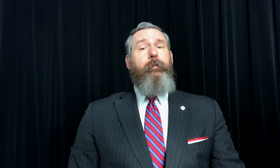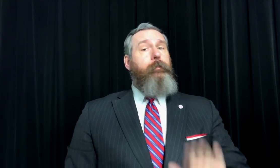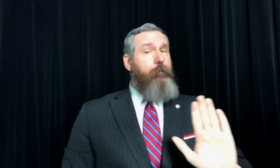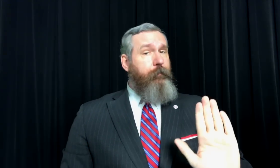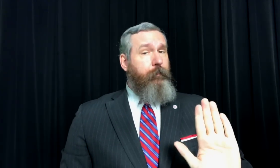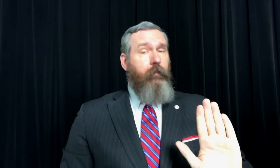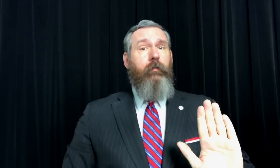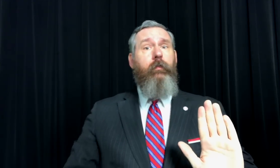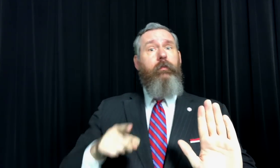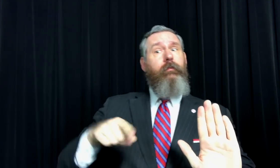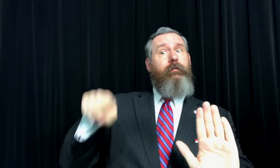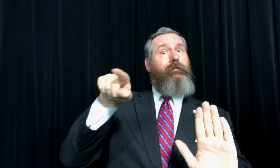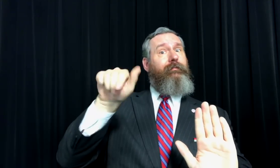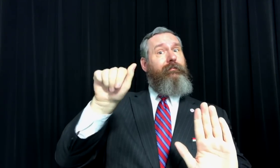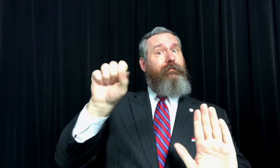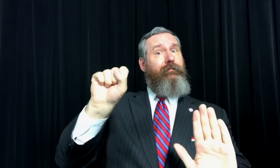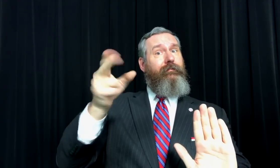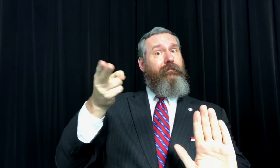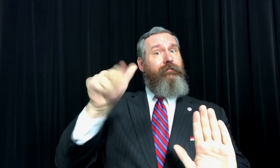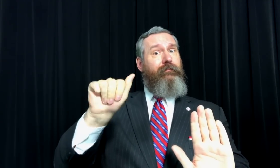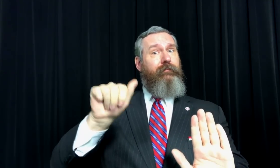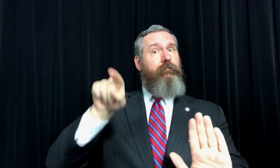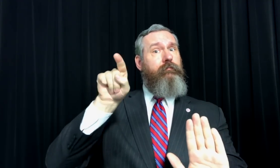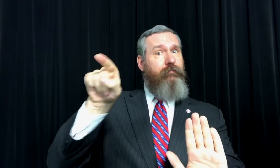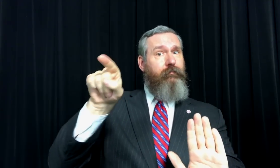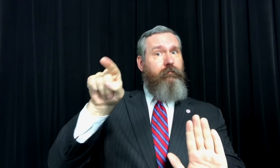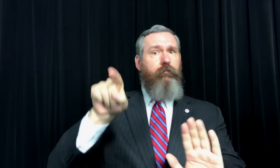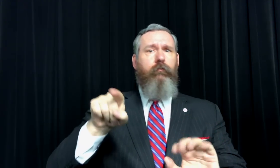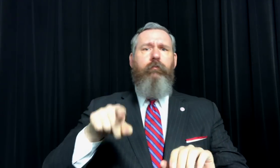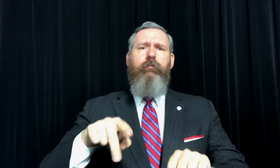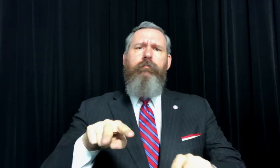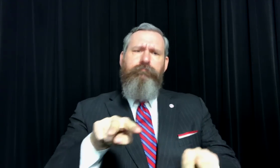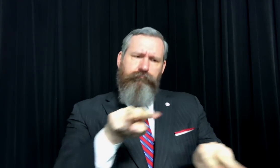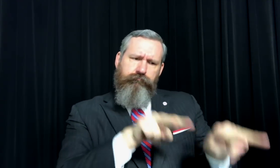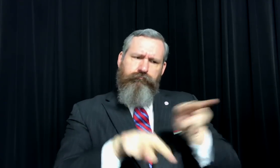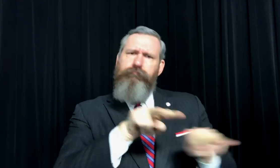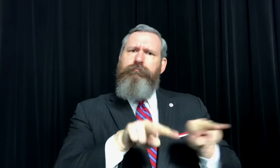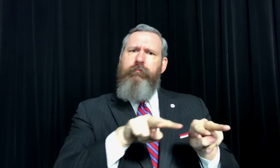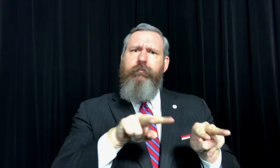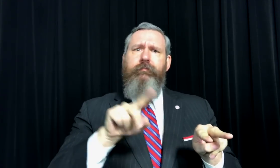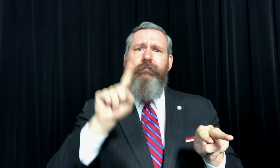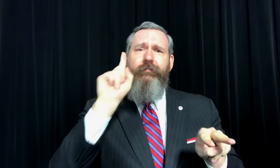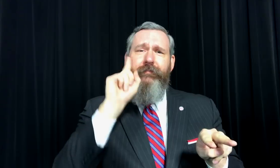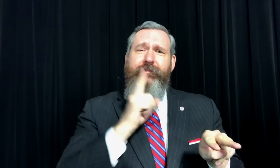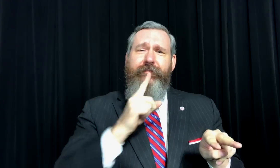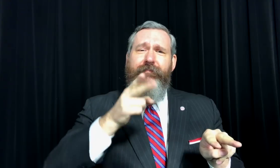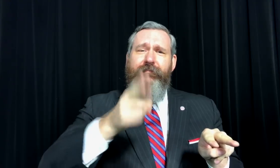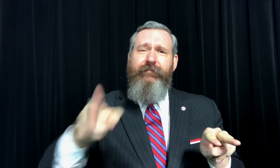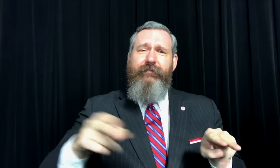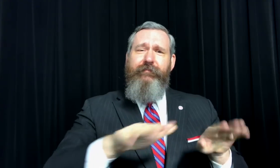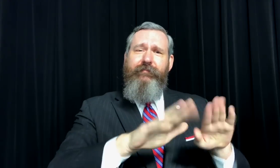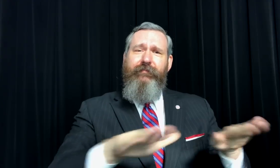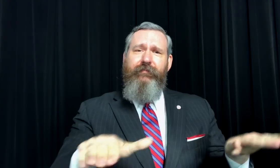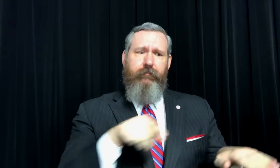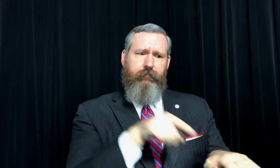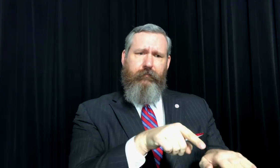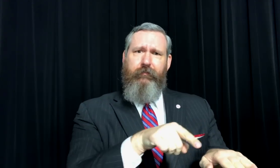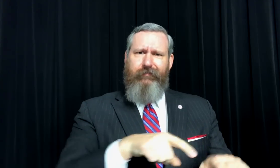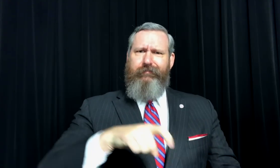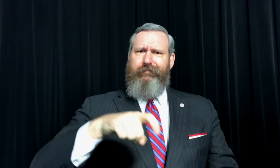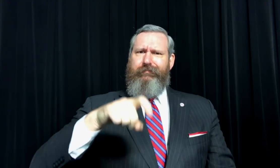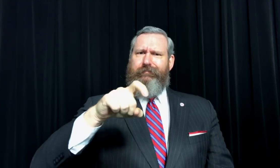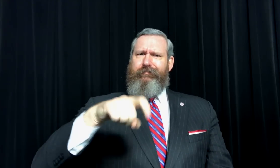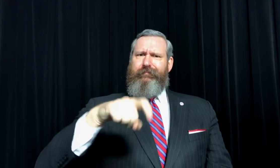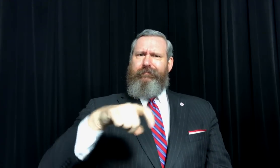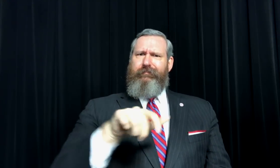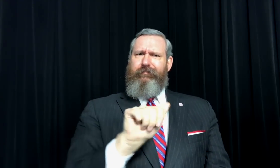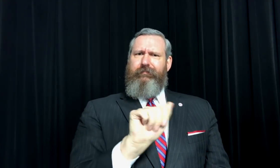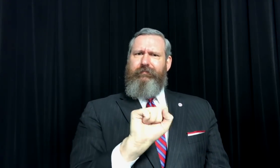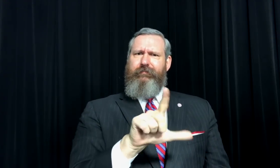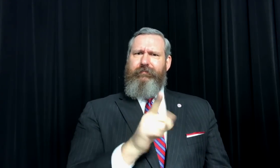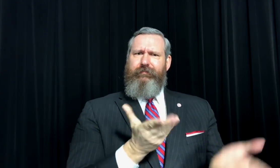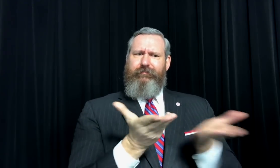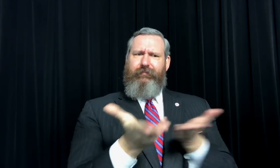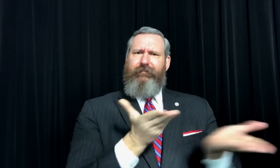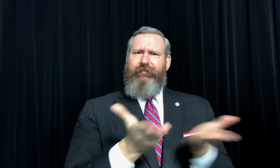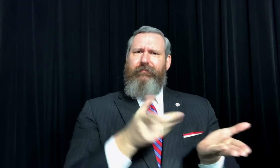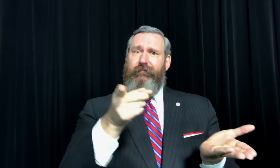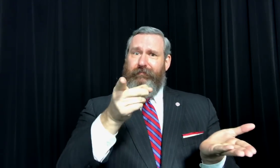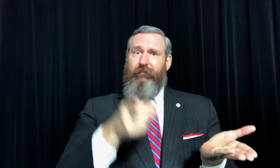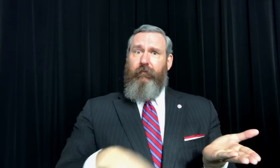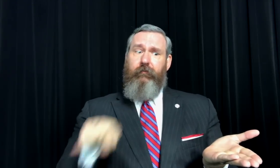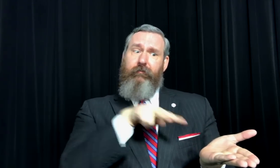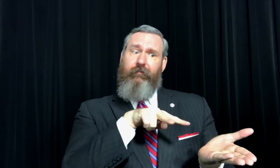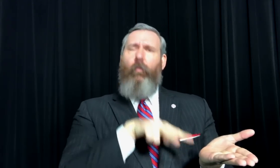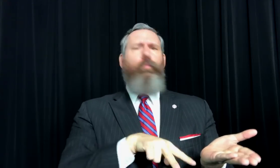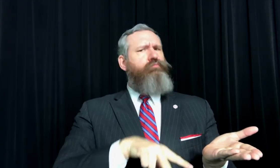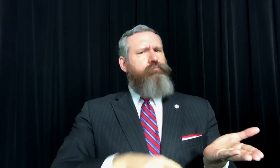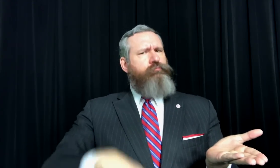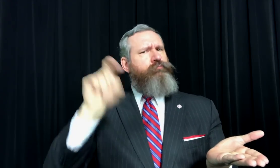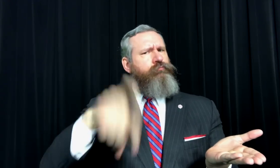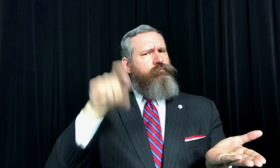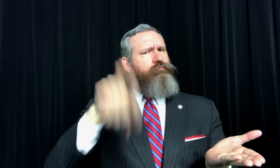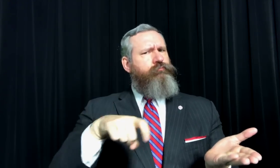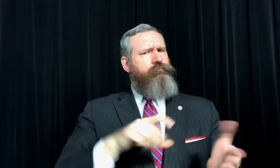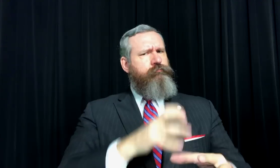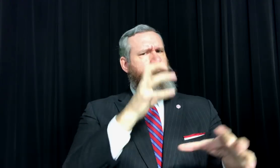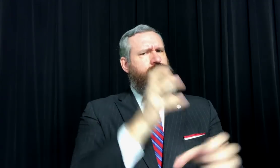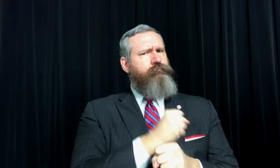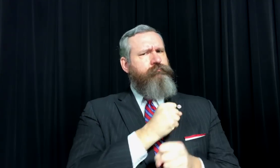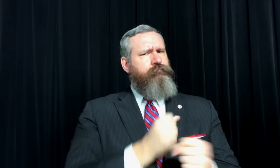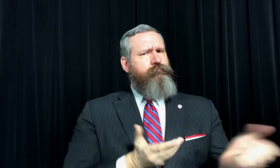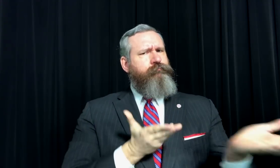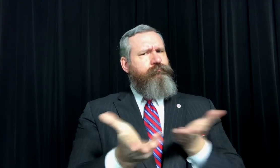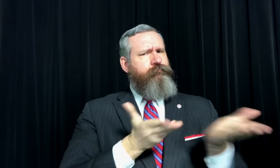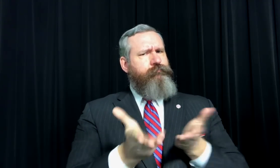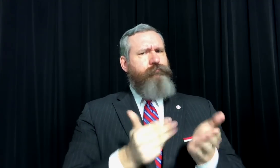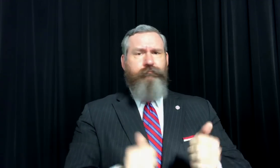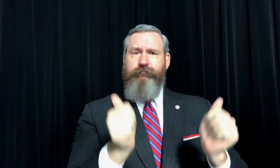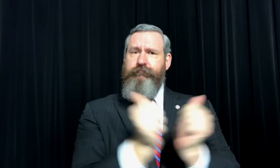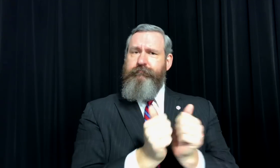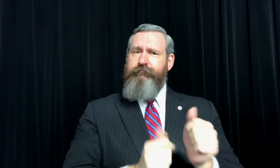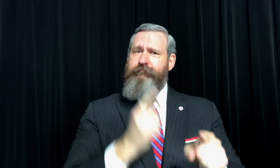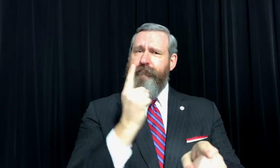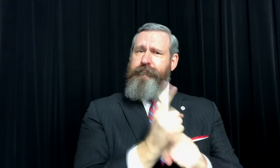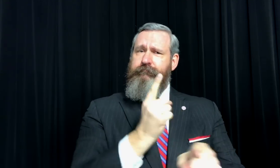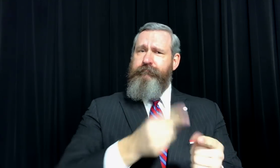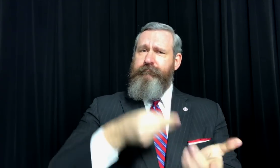While we agree with ASHA that deaf and hard of hearing children who need ASL services should receive such services with adequate funding